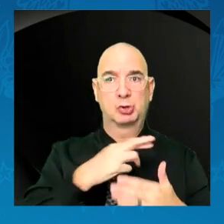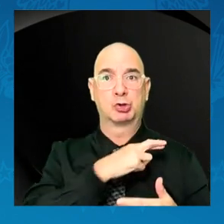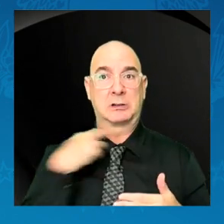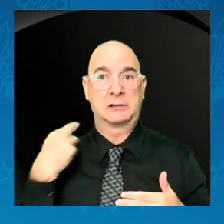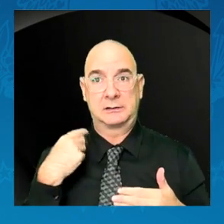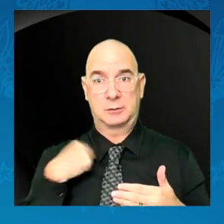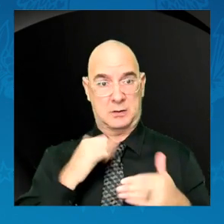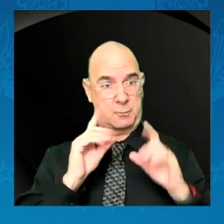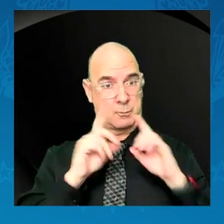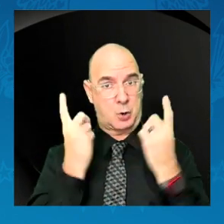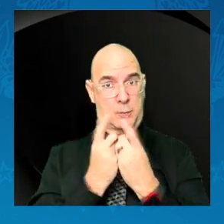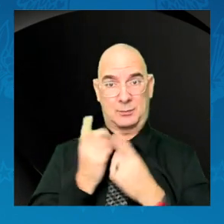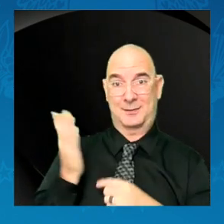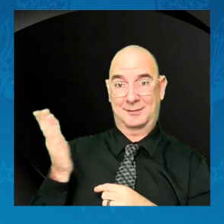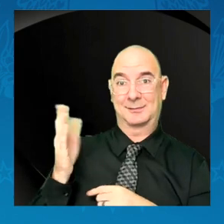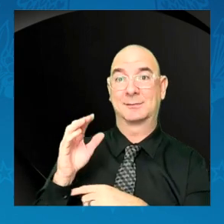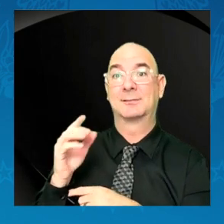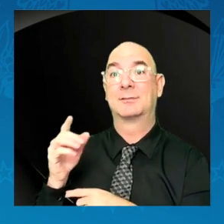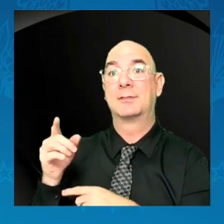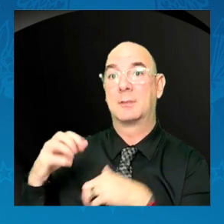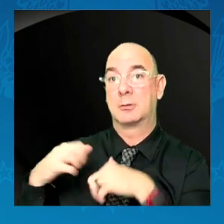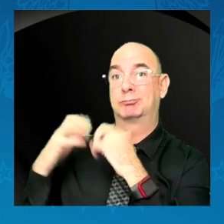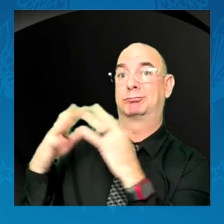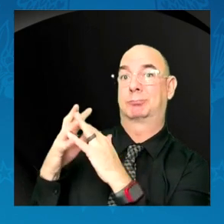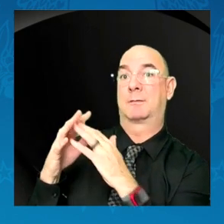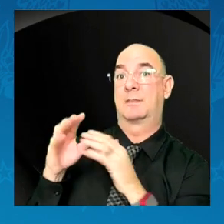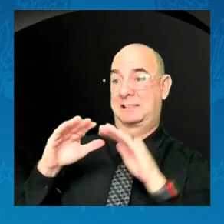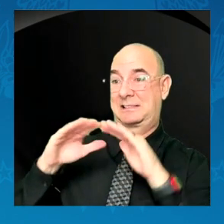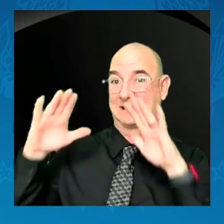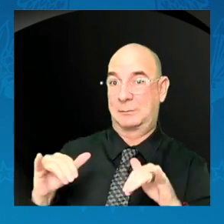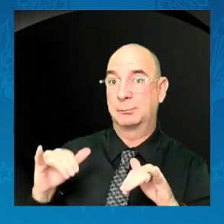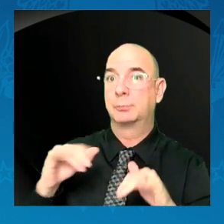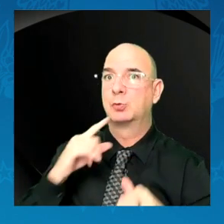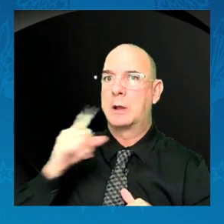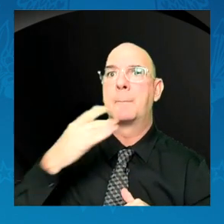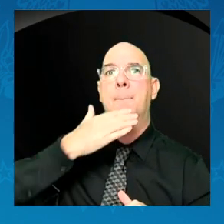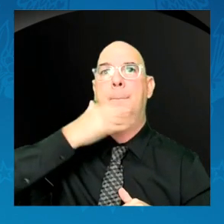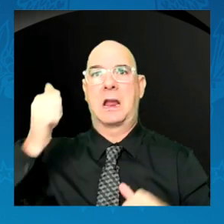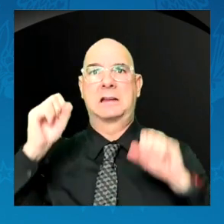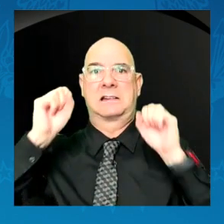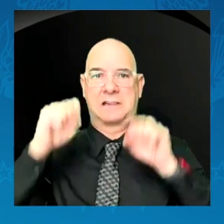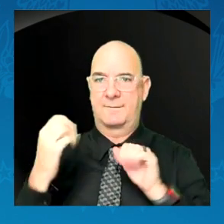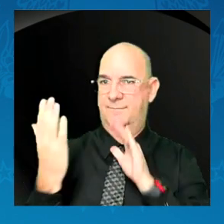that is better equipped for the stark reality of frequent flooding caused by climate change.